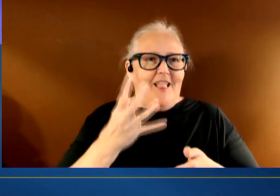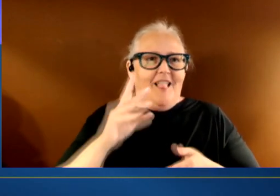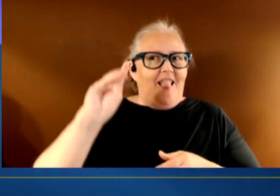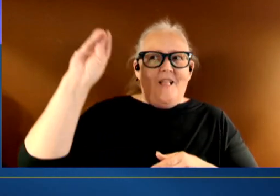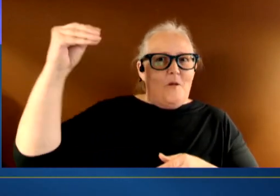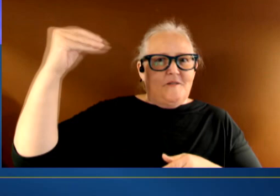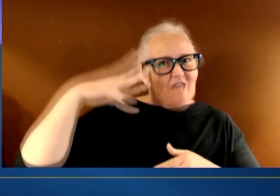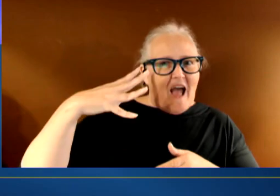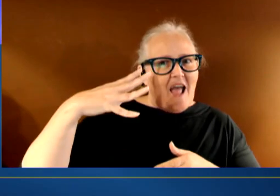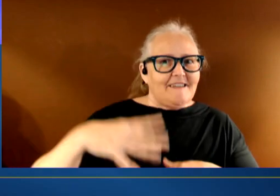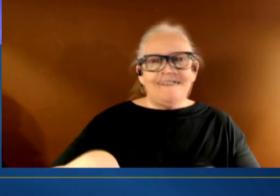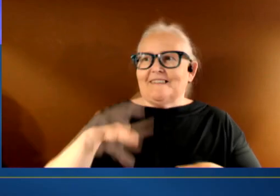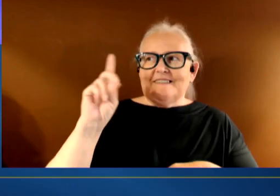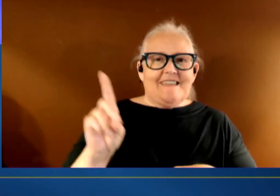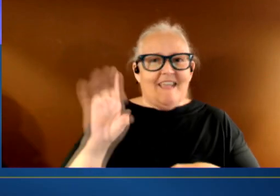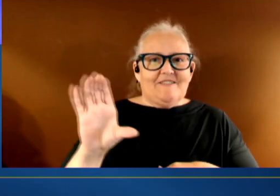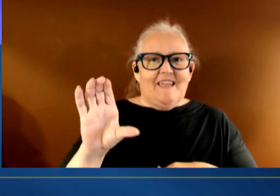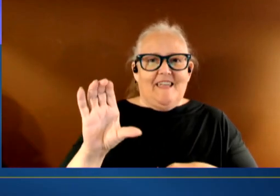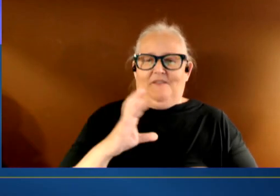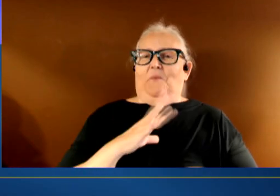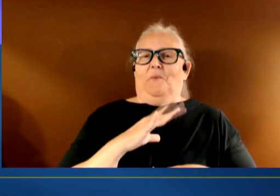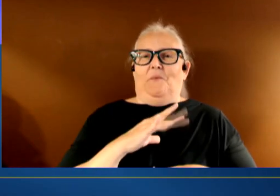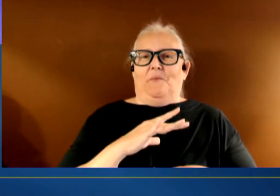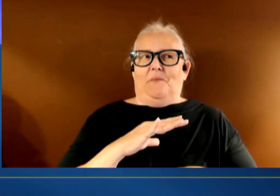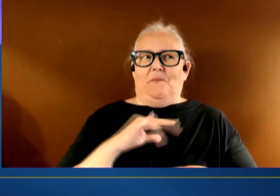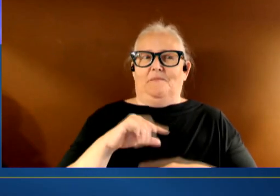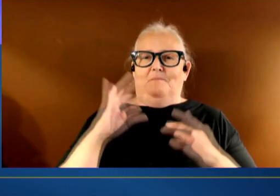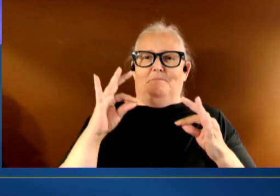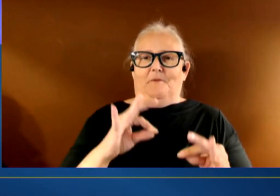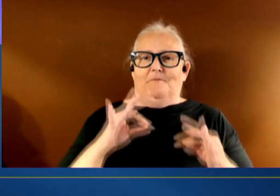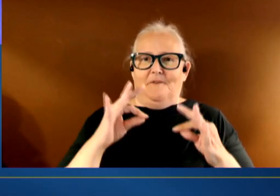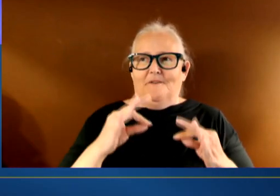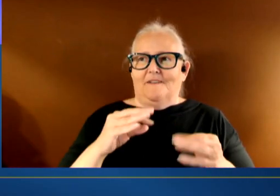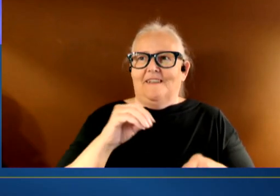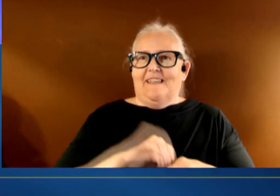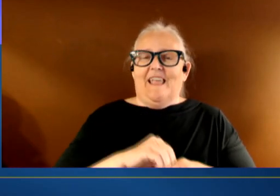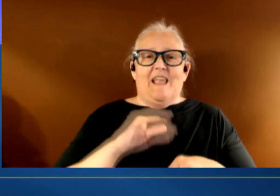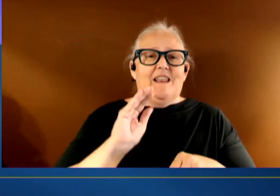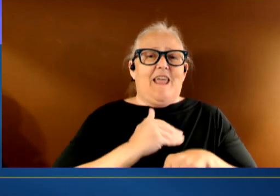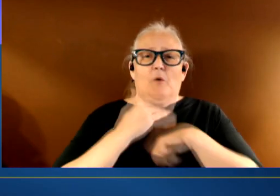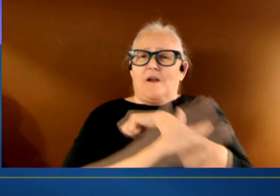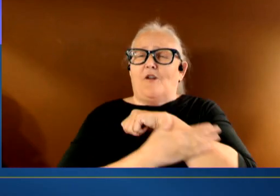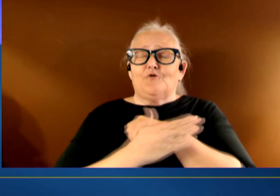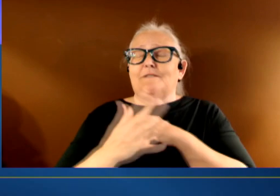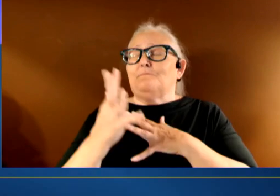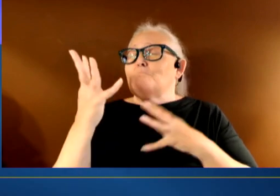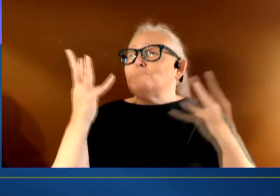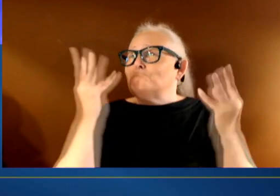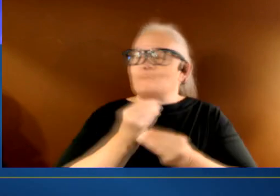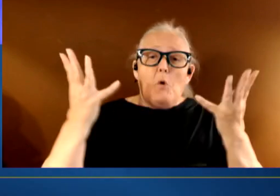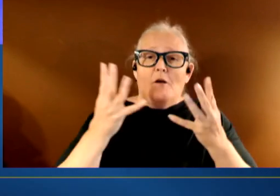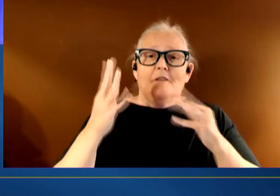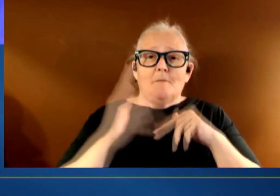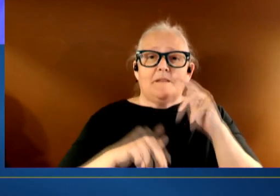get any better than this. In our nation's most beautiful building, routinely called the ugliest.